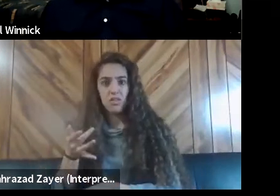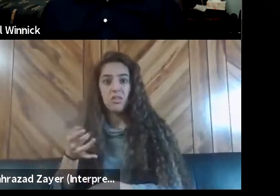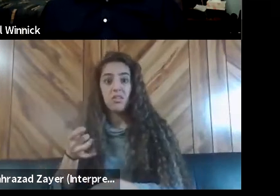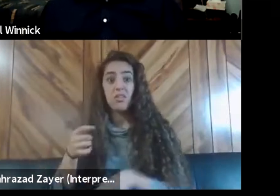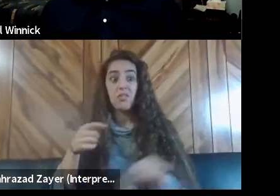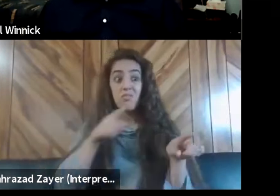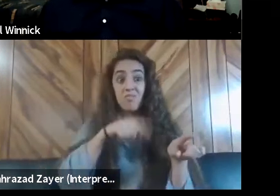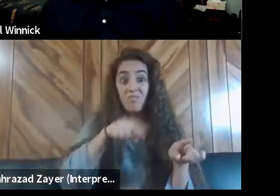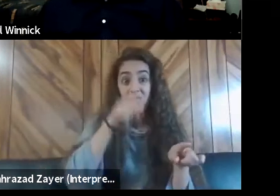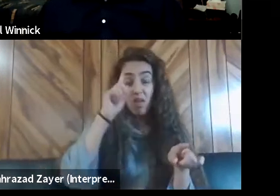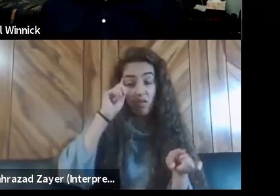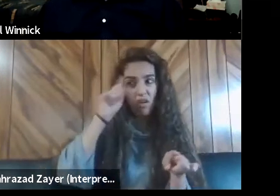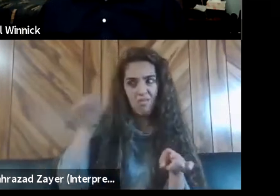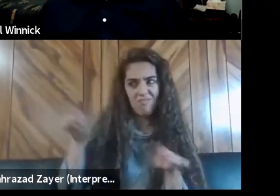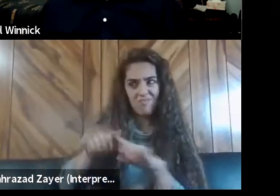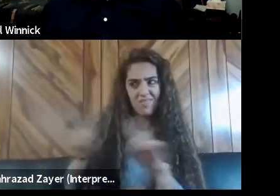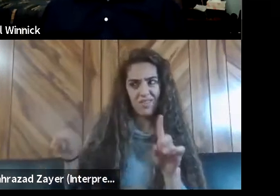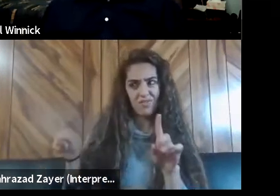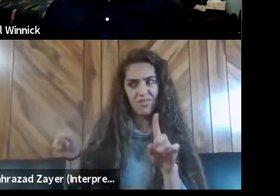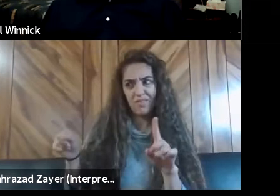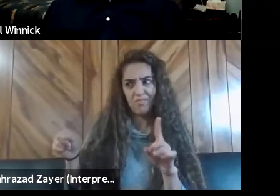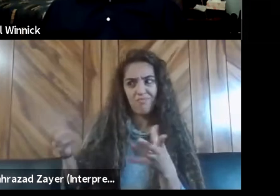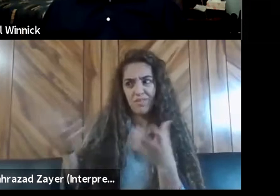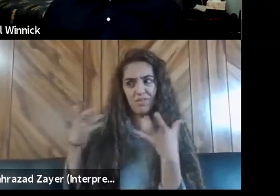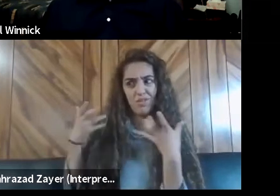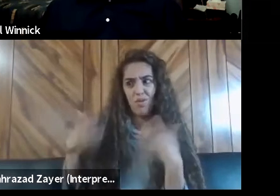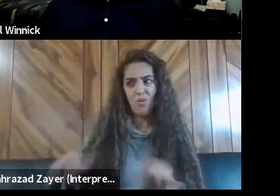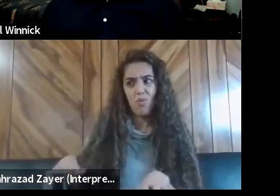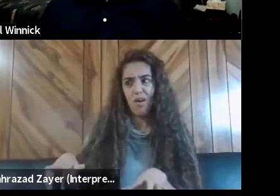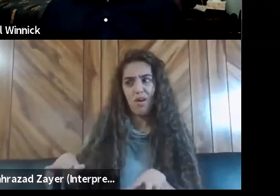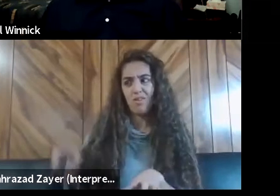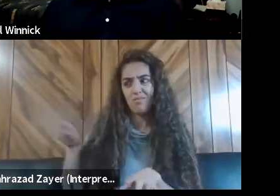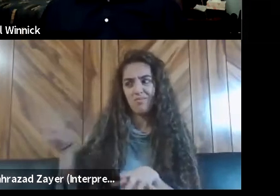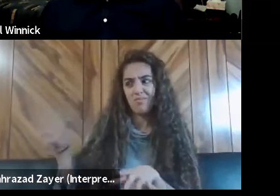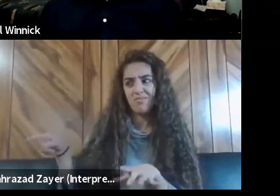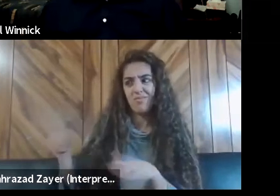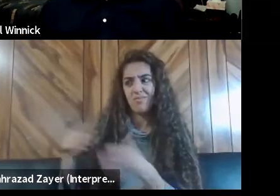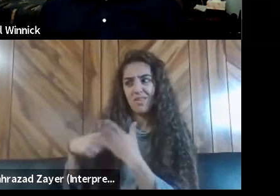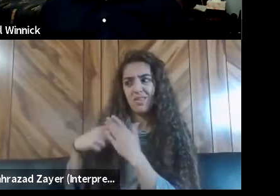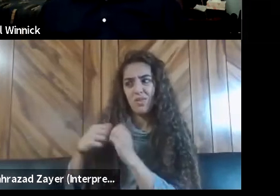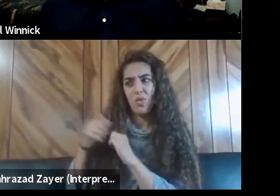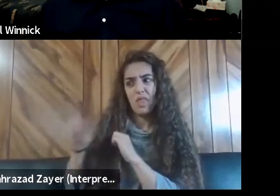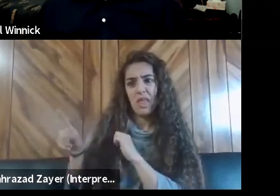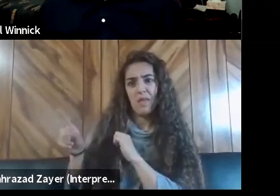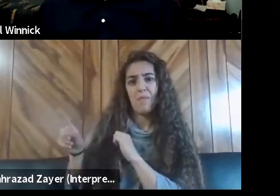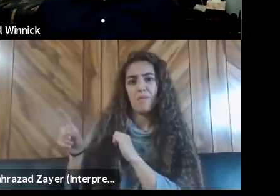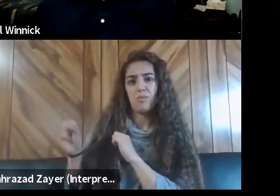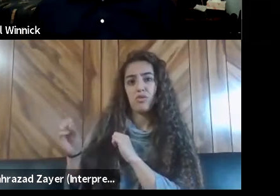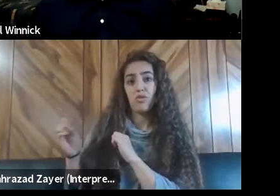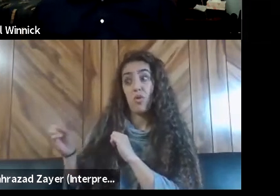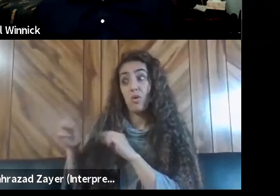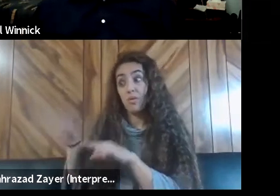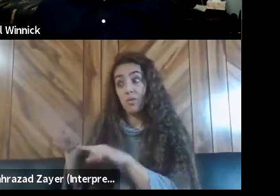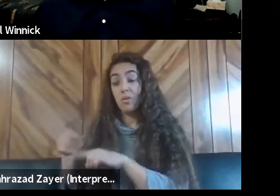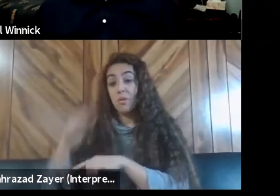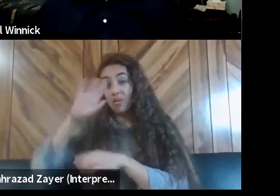different and they didn't want to be bothered. So he was reaching out and they were running in the other direction,